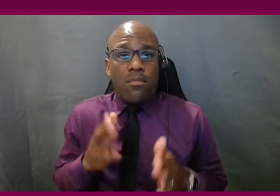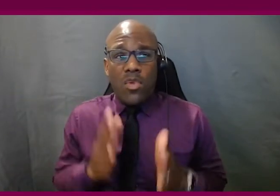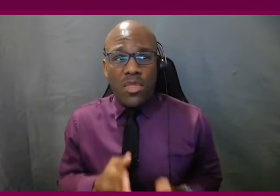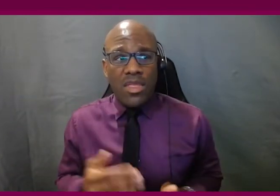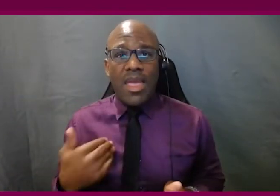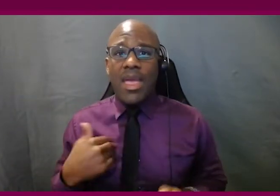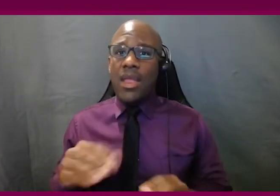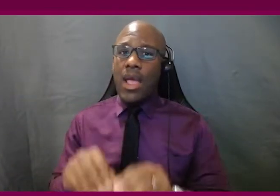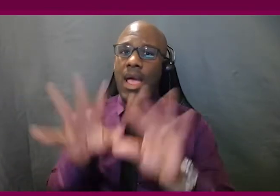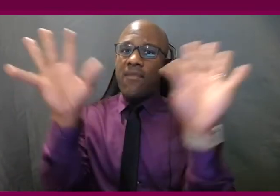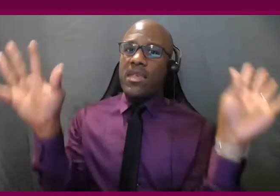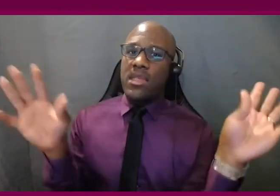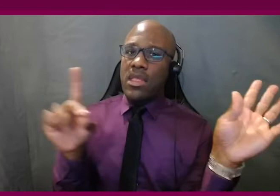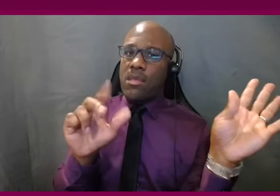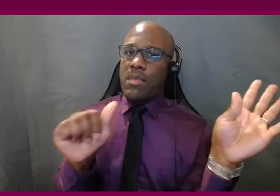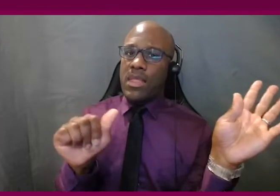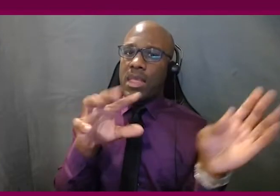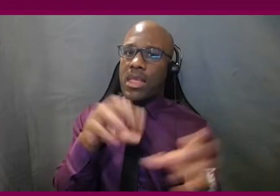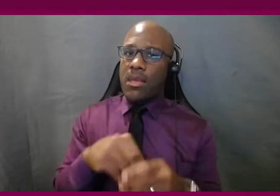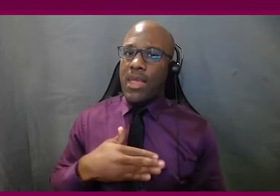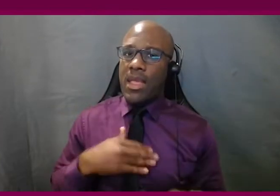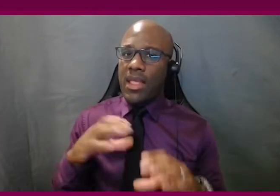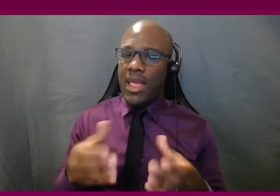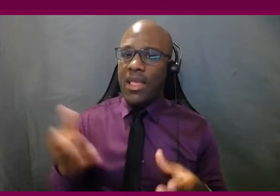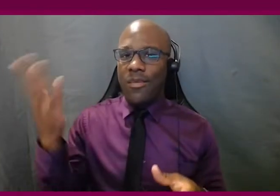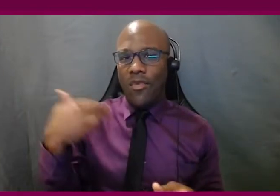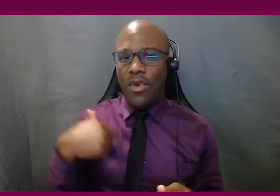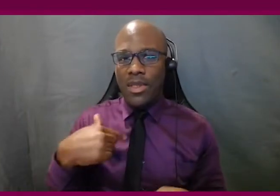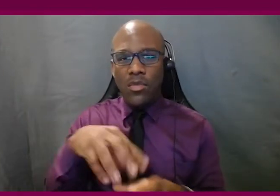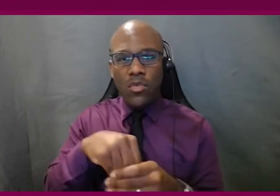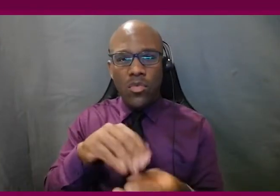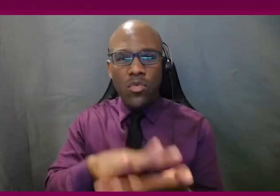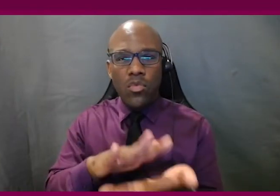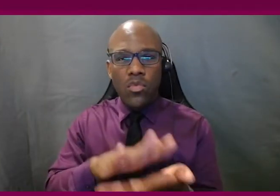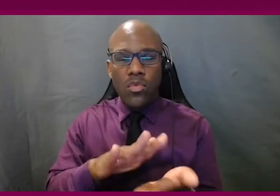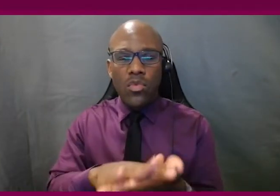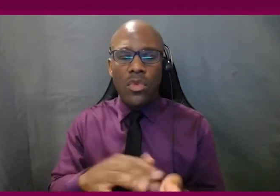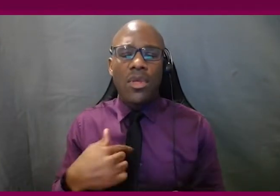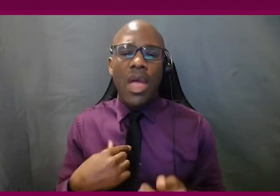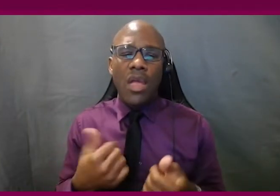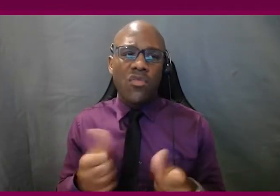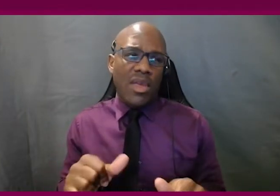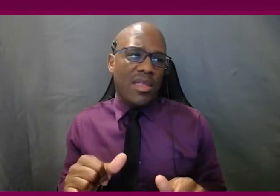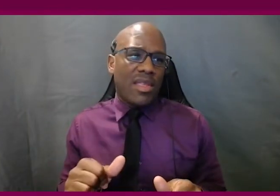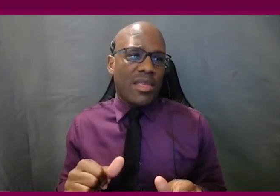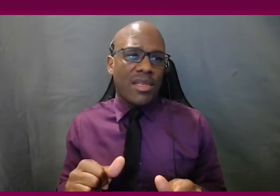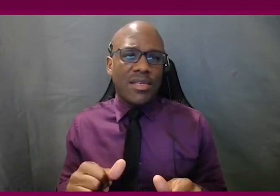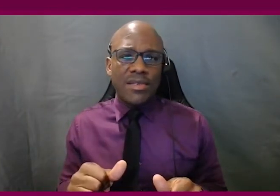and just kind of tried to push that disability aside and be like, "No, I'm just like everybody else.